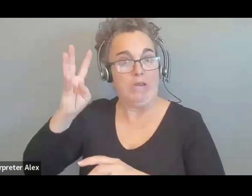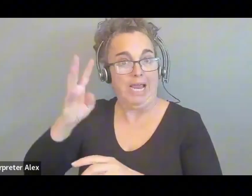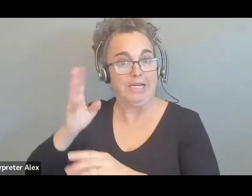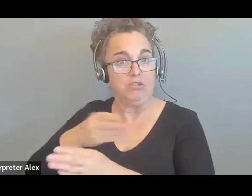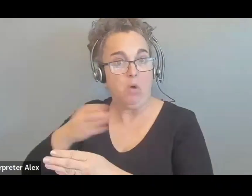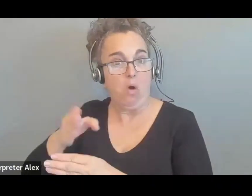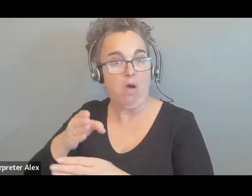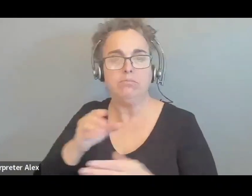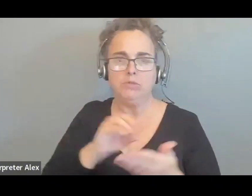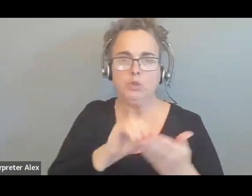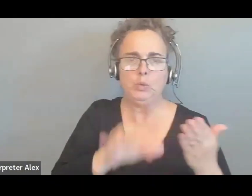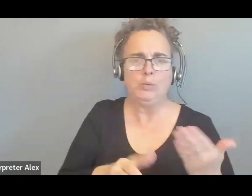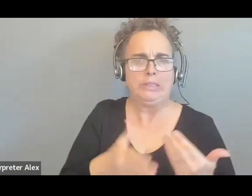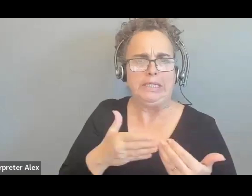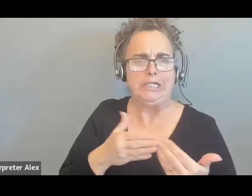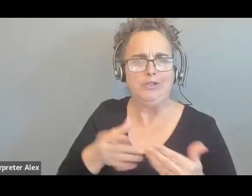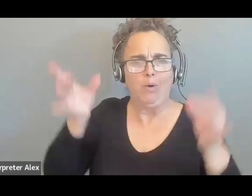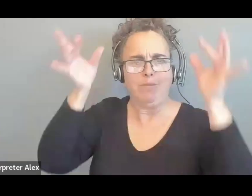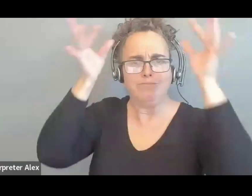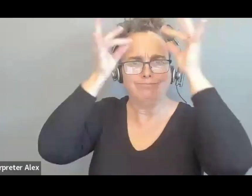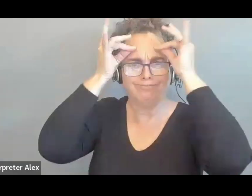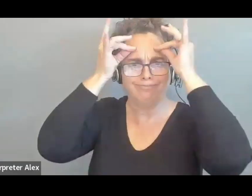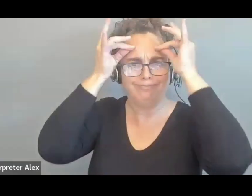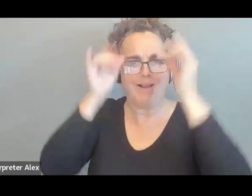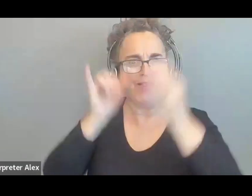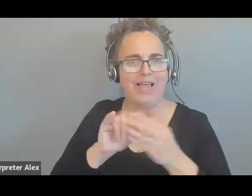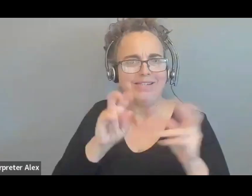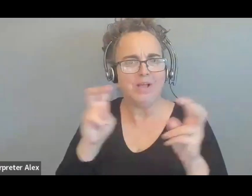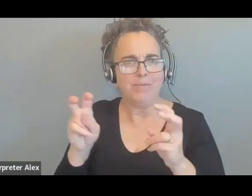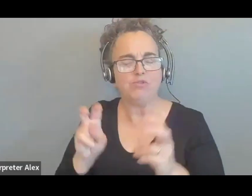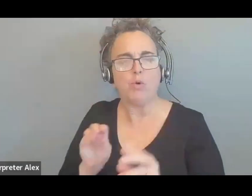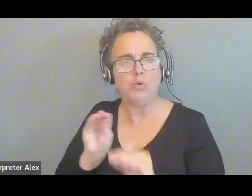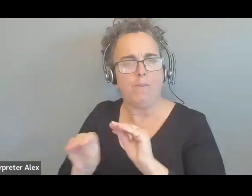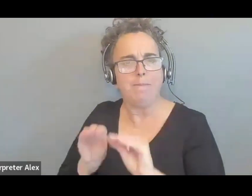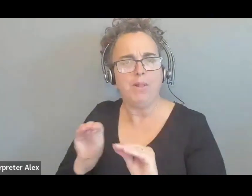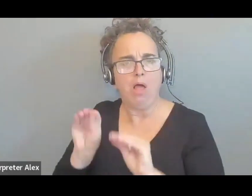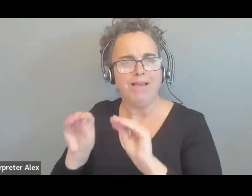So you would plug certain things into the AI and it would come up with a